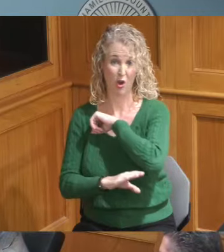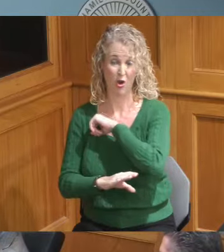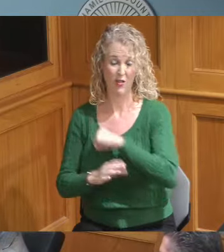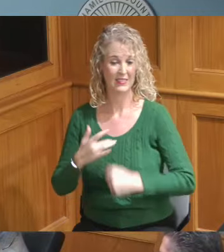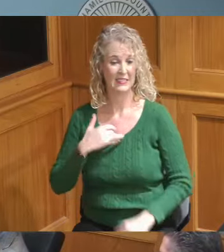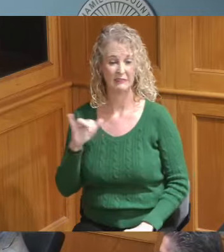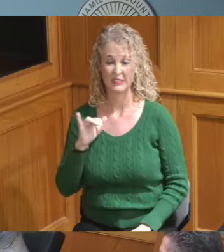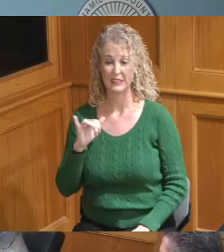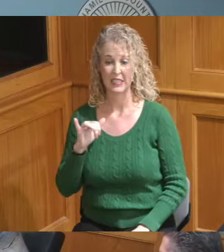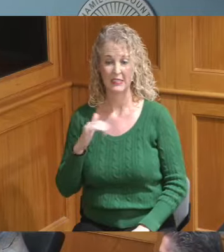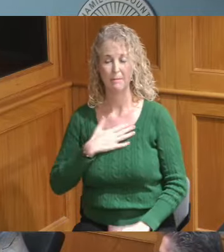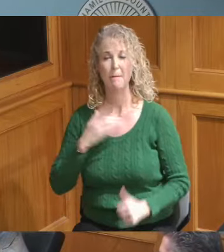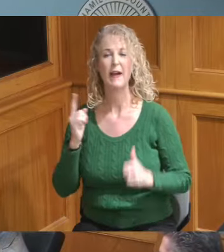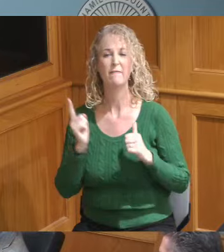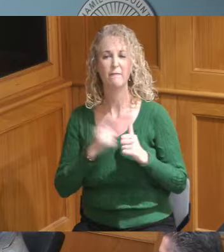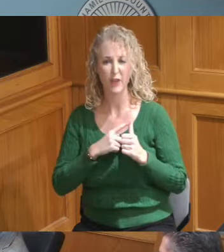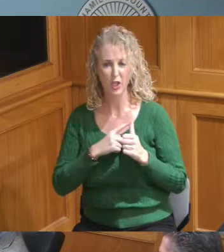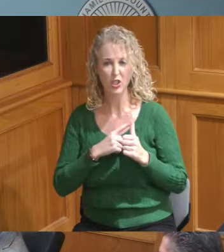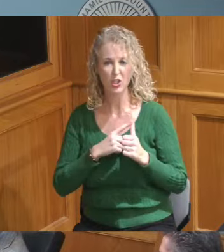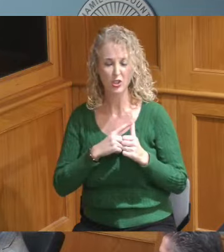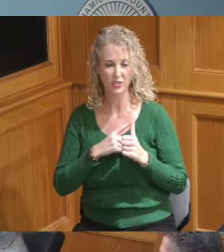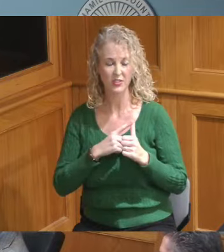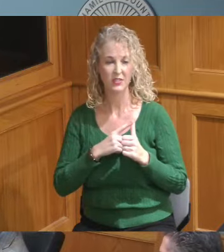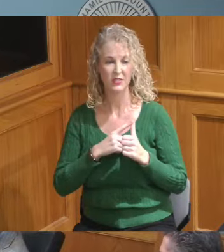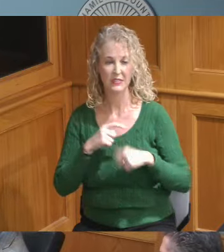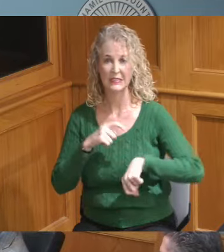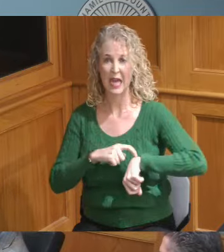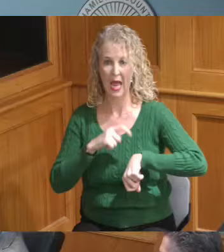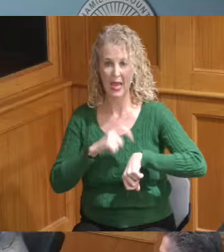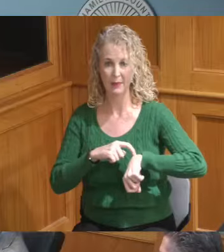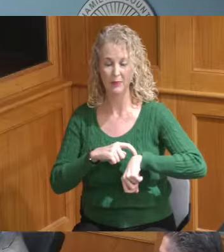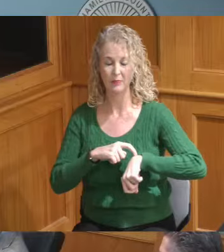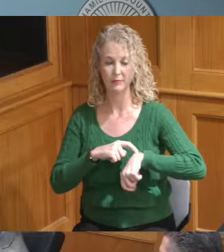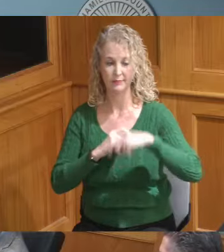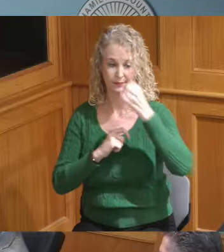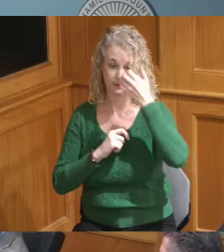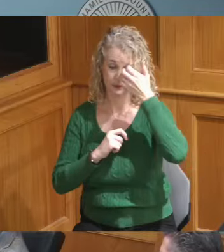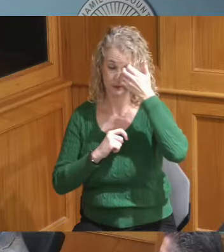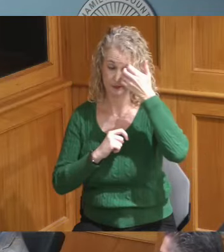I don't know. My first one probably was tough because we were looking to get some go in a in